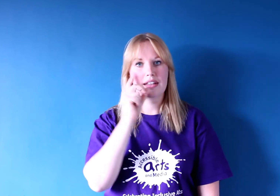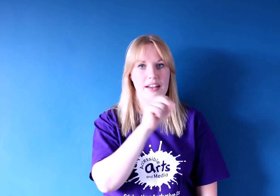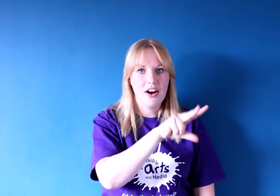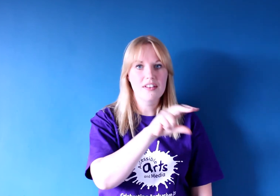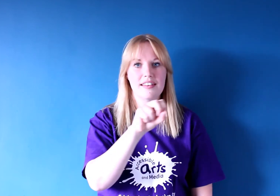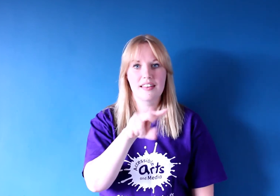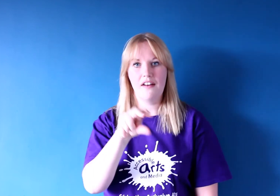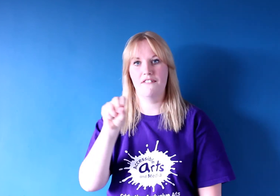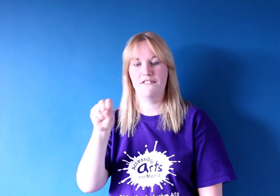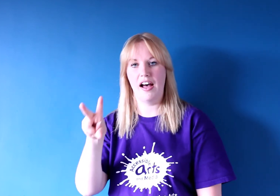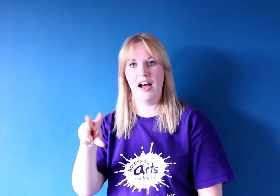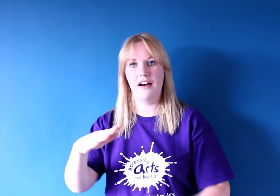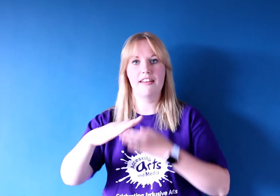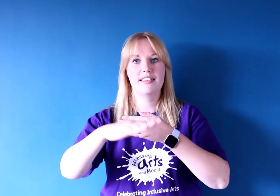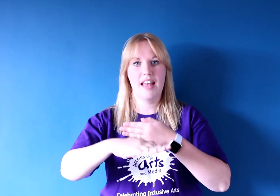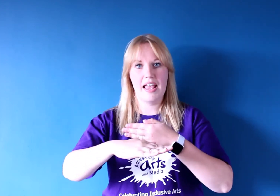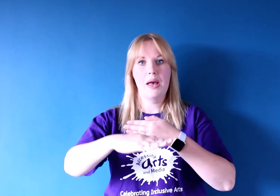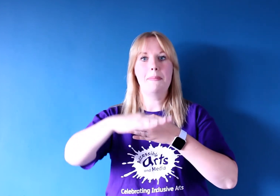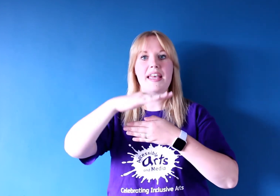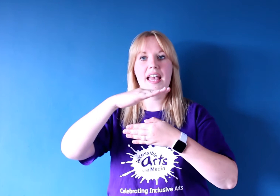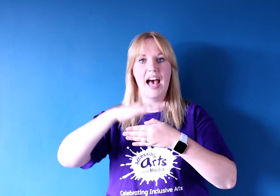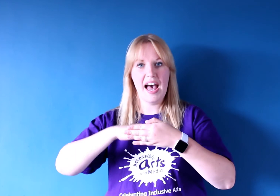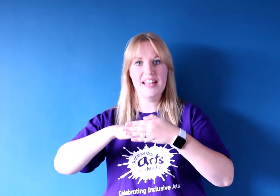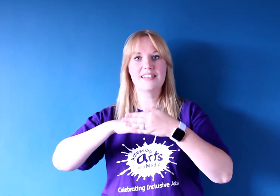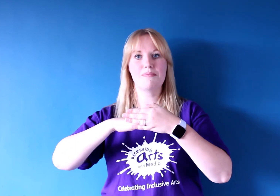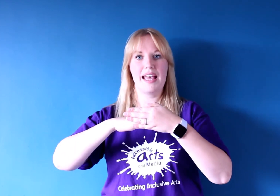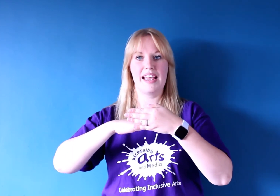On safari, stay behind me.